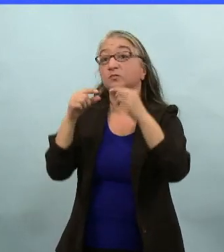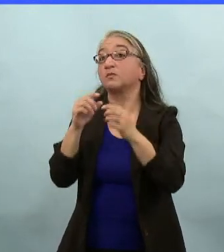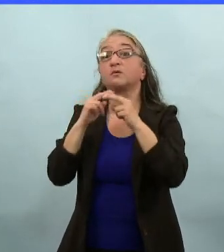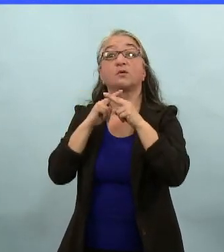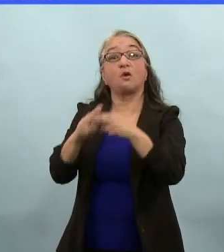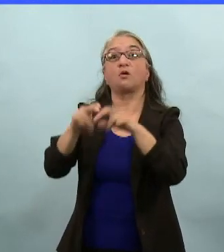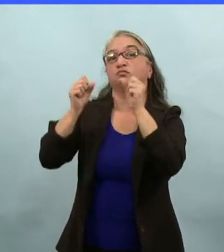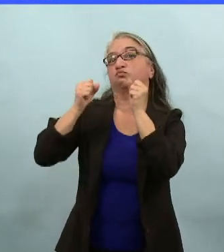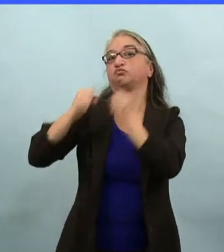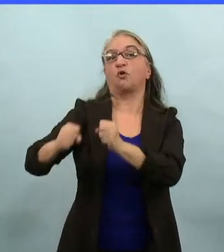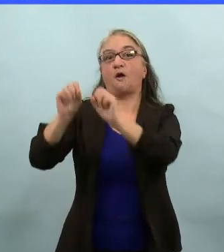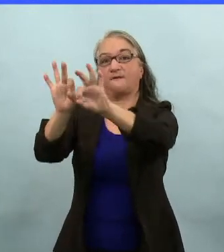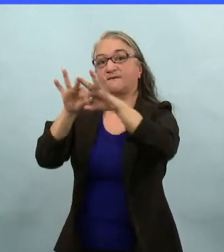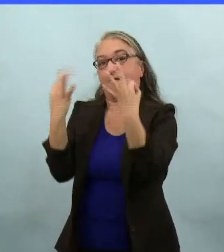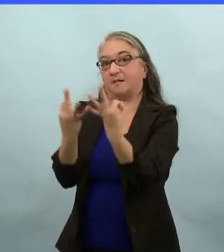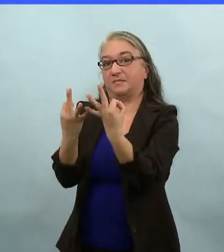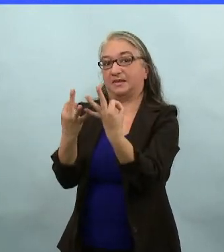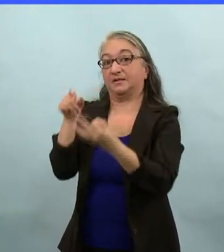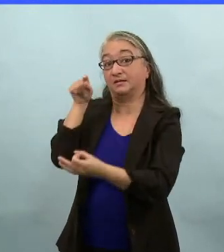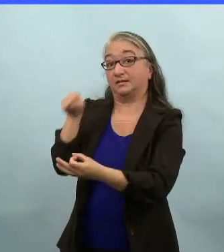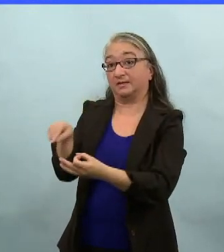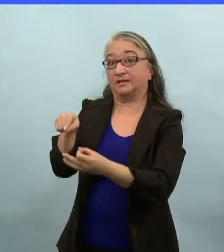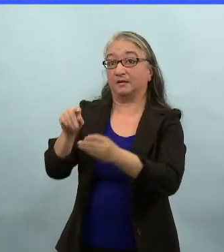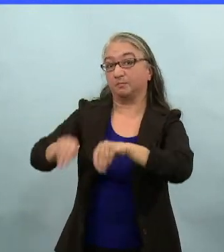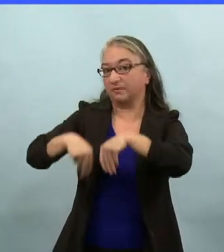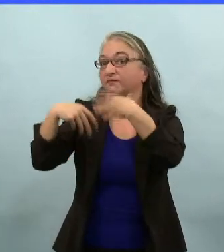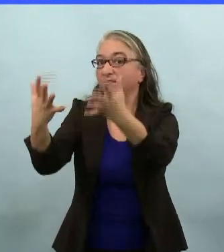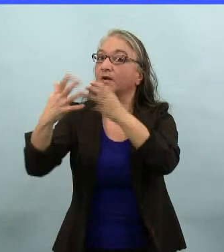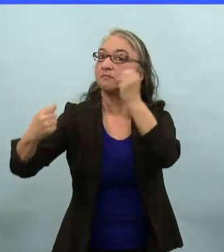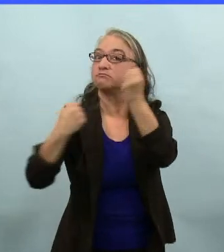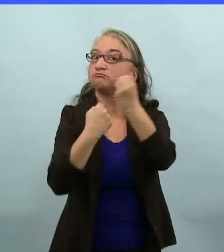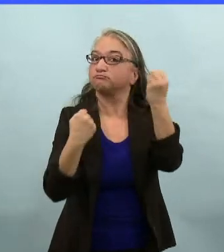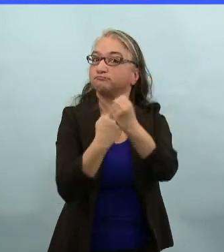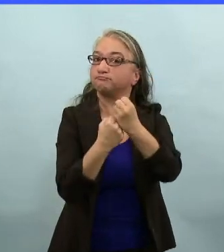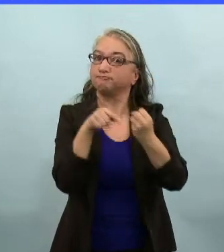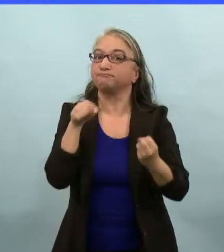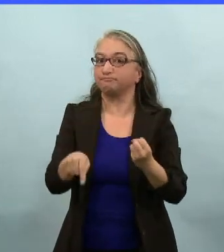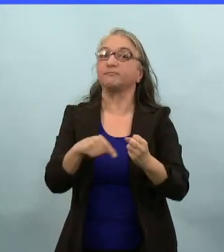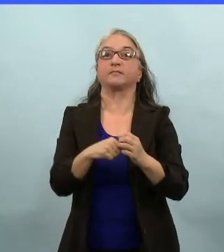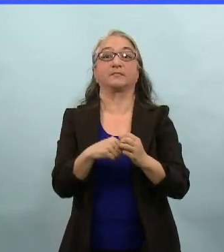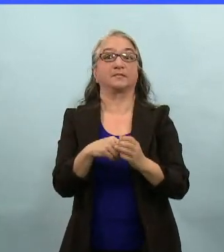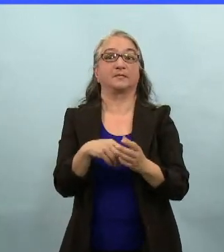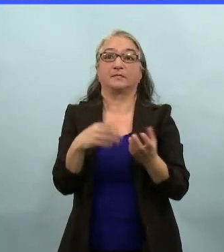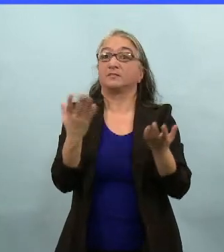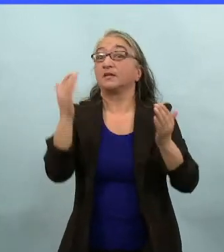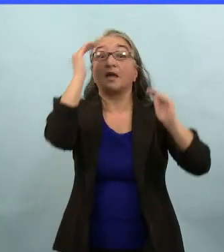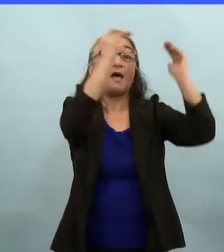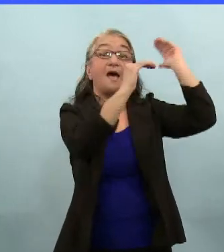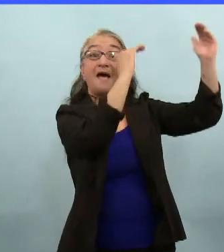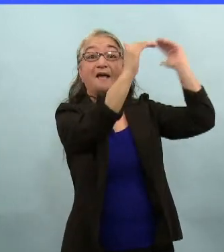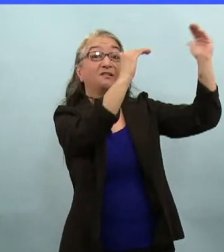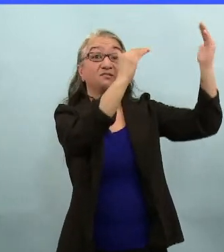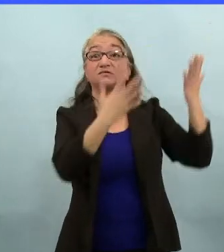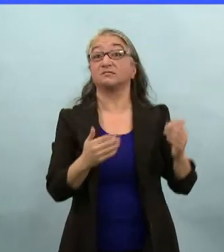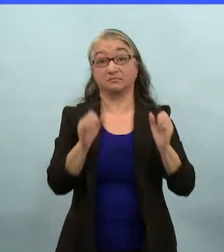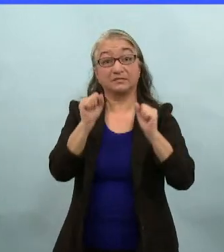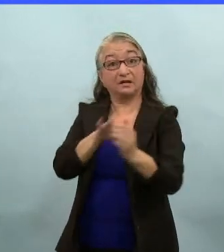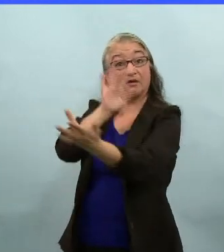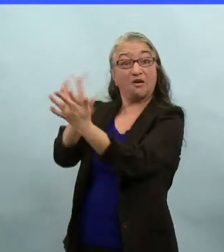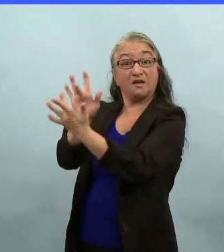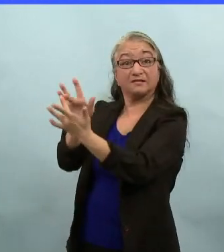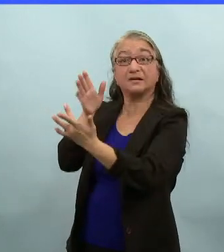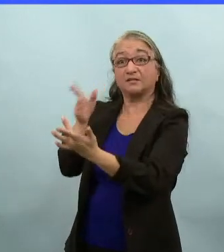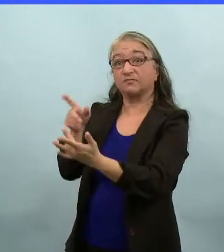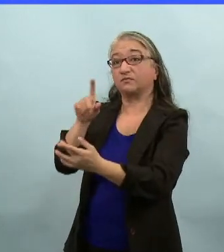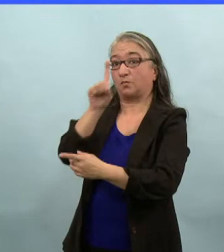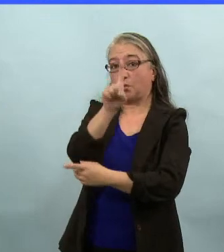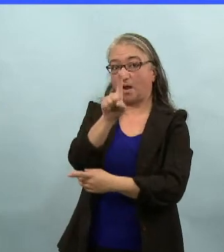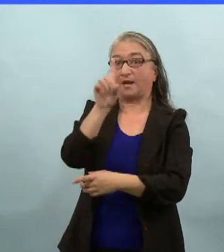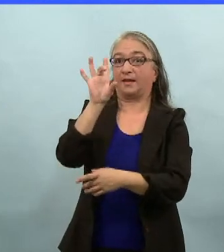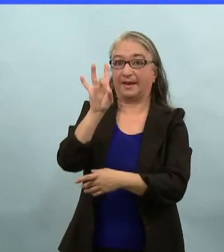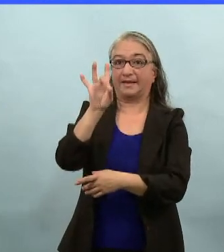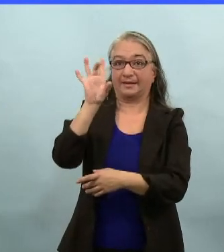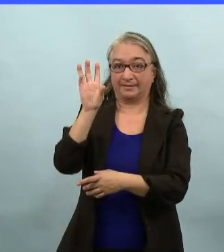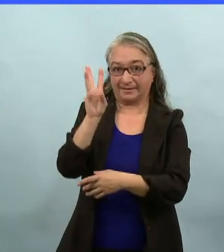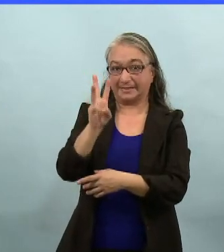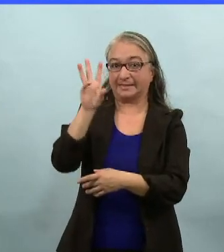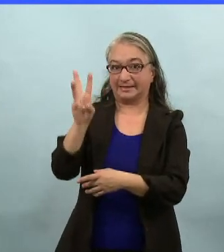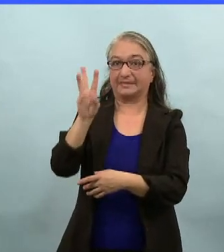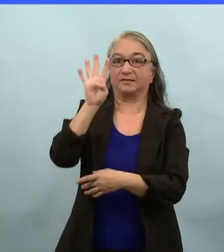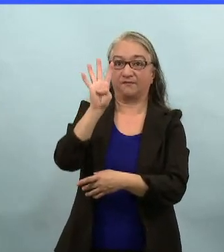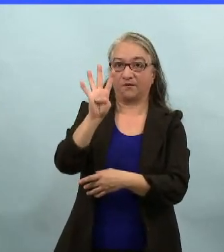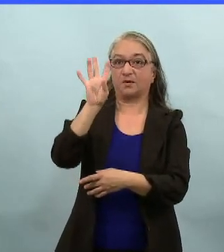through these programs adults can self-refer to strongest families by calling one 1-866-470-711